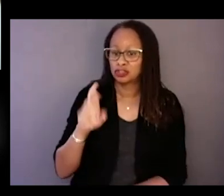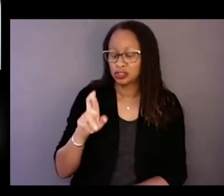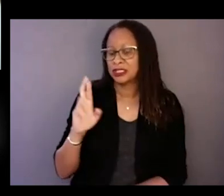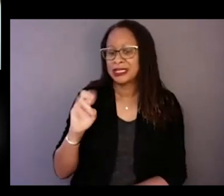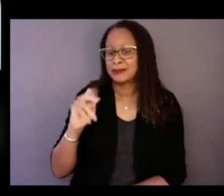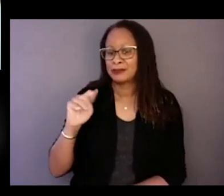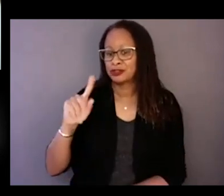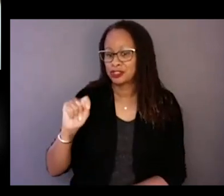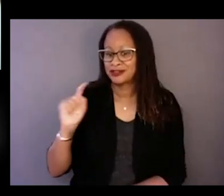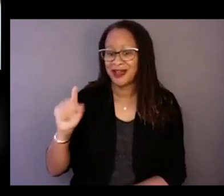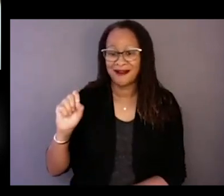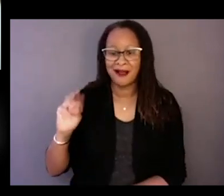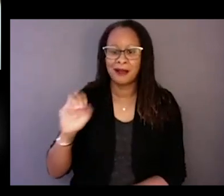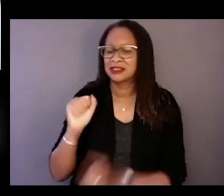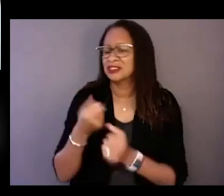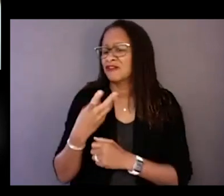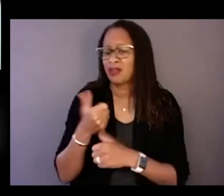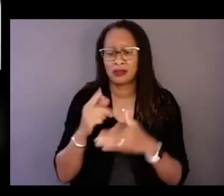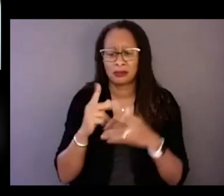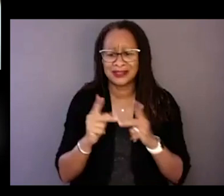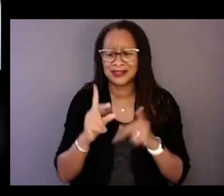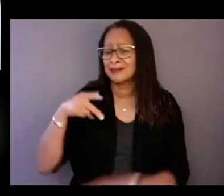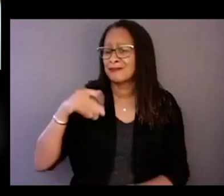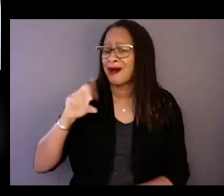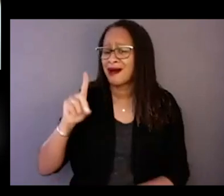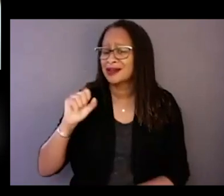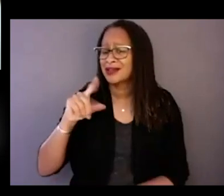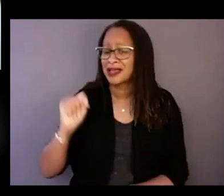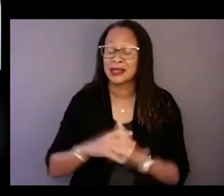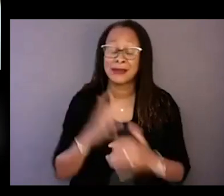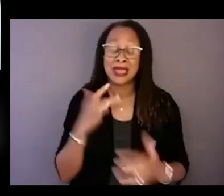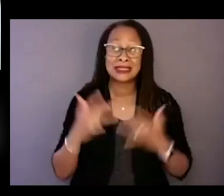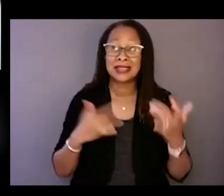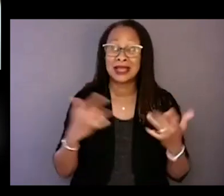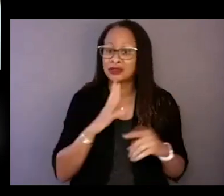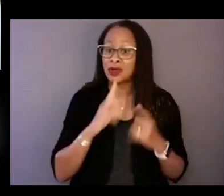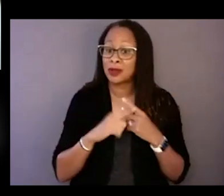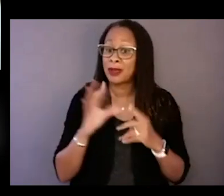And I'm so excited to talk about Framing Britney Spears with these brilliant women who put it together.